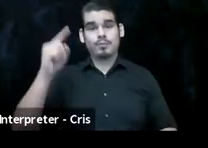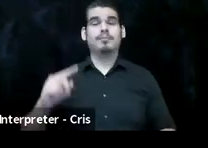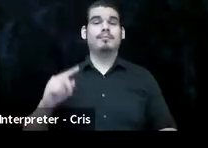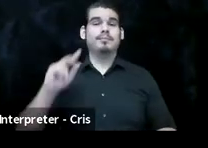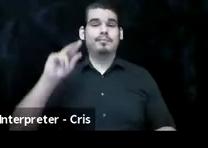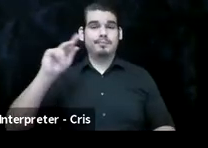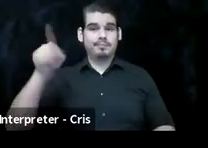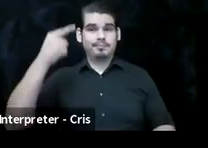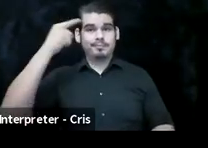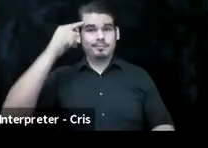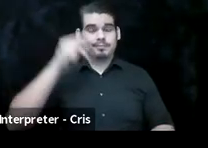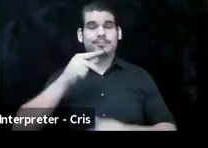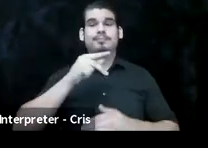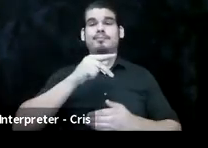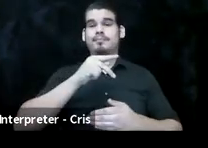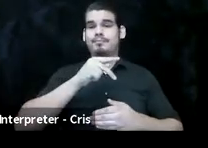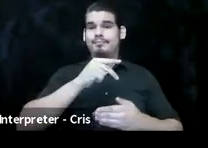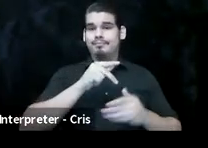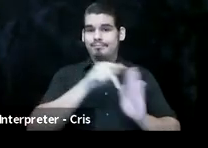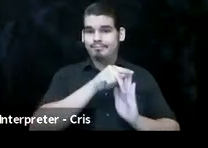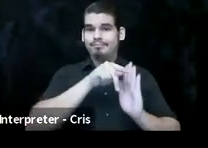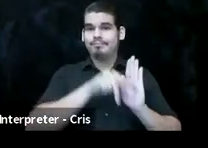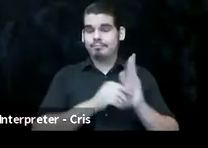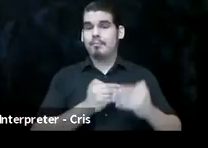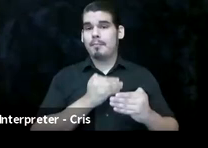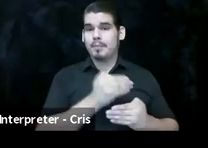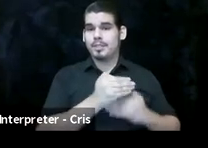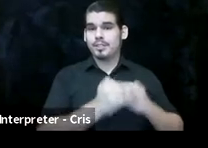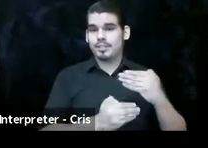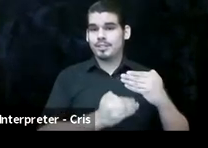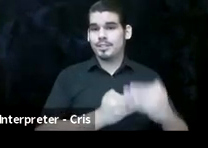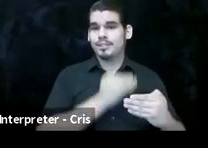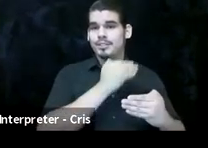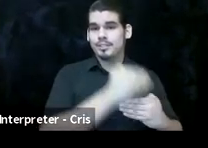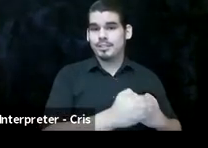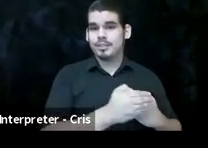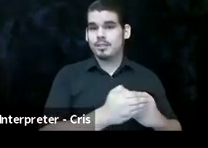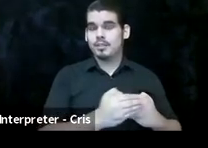Katherine Squire: yeah I would just also like to add, so we do actually have a person caught a parliamentarian as well.